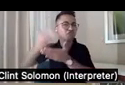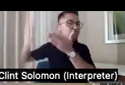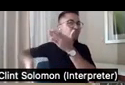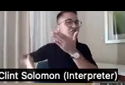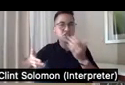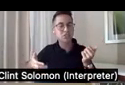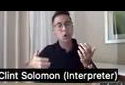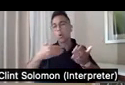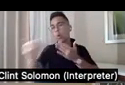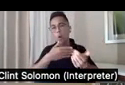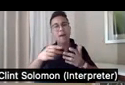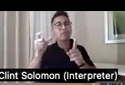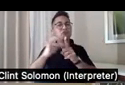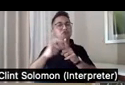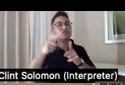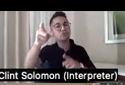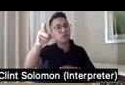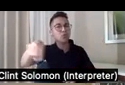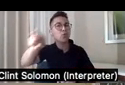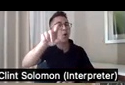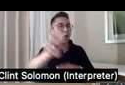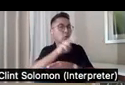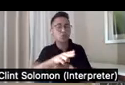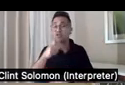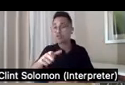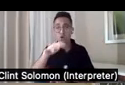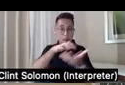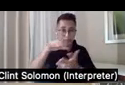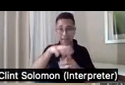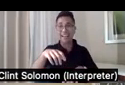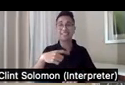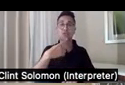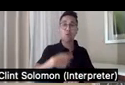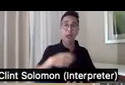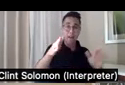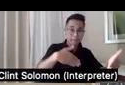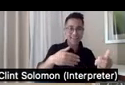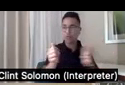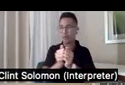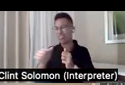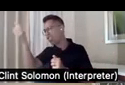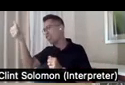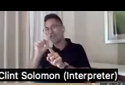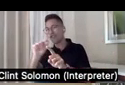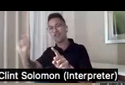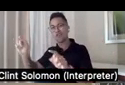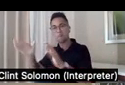term you're using so you don't mix red bins with anything else and then you can have a red bin